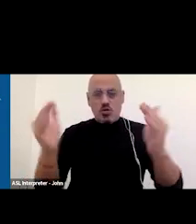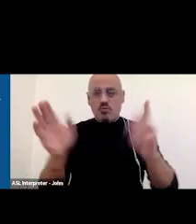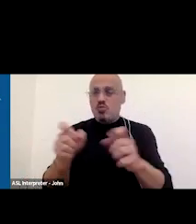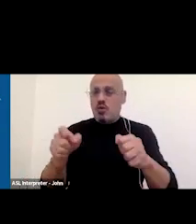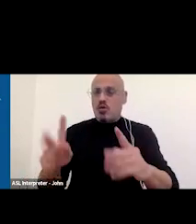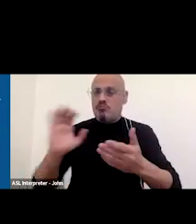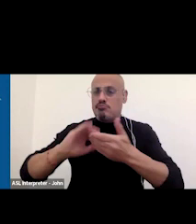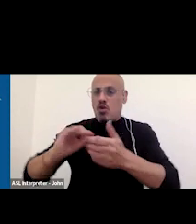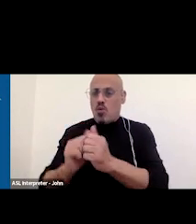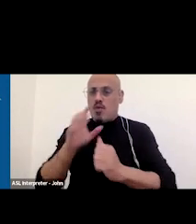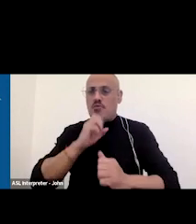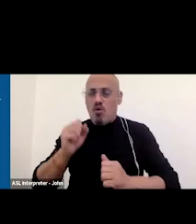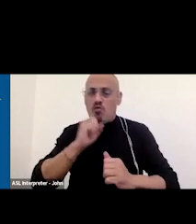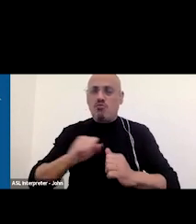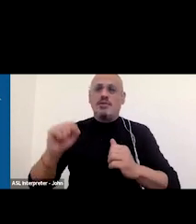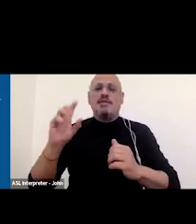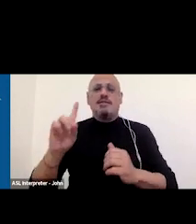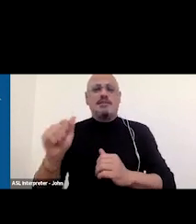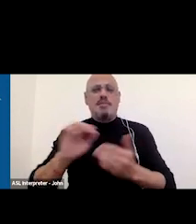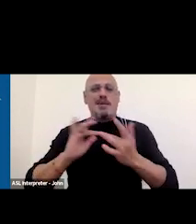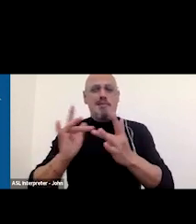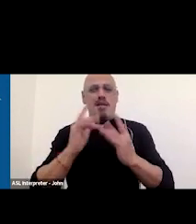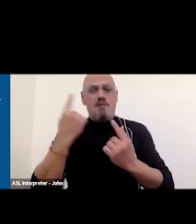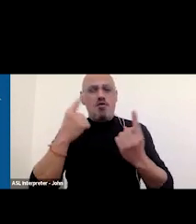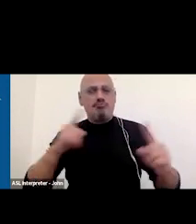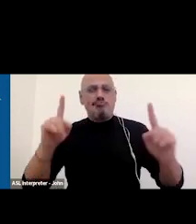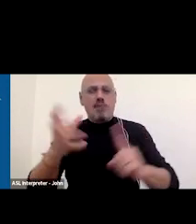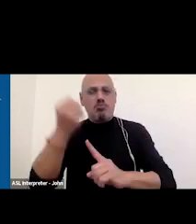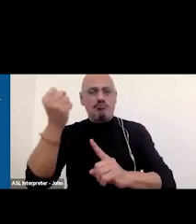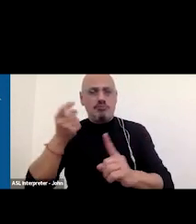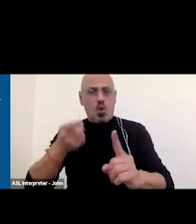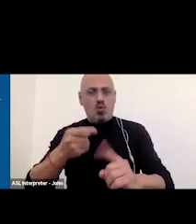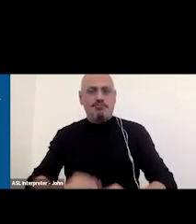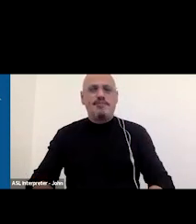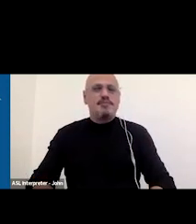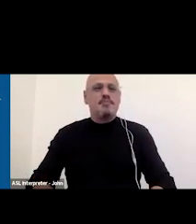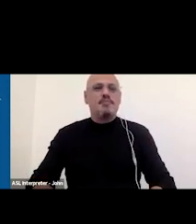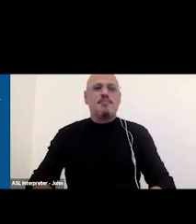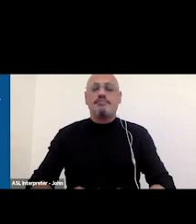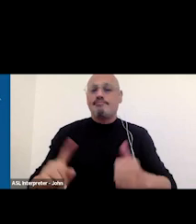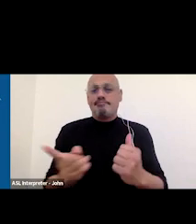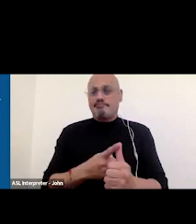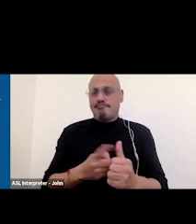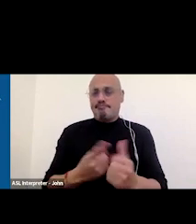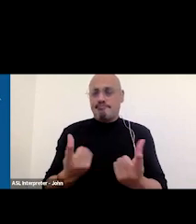with the aging and disability network to achieve this goal. So, first, I'd like to tell you